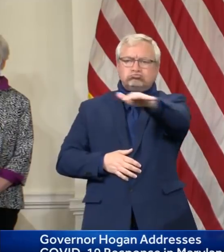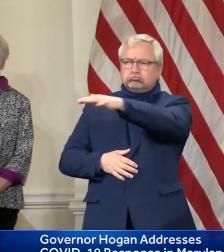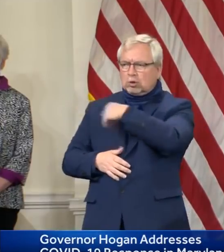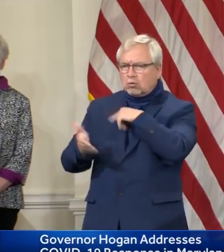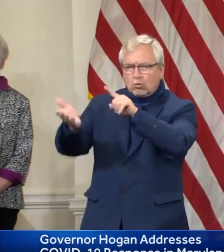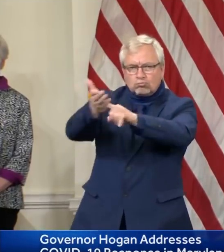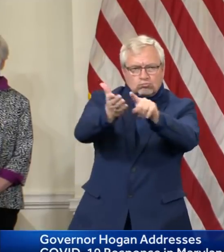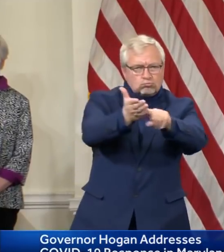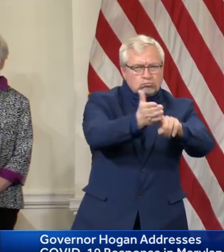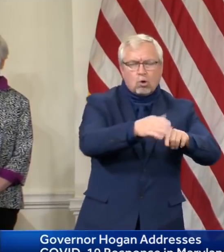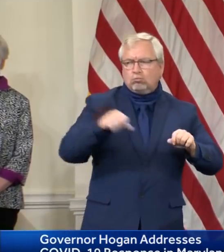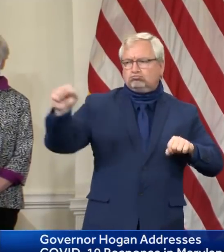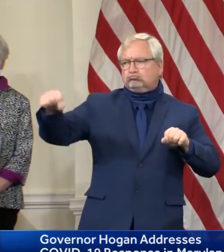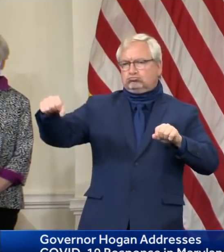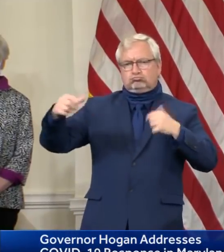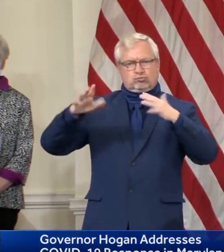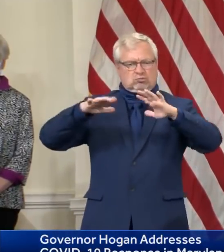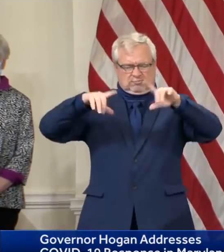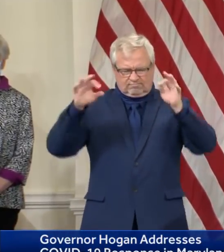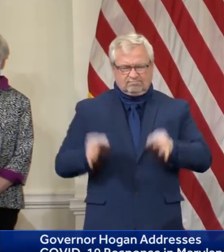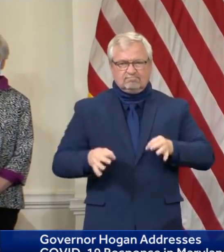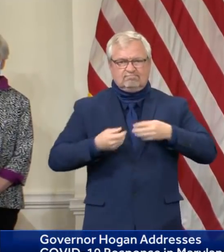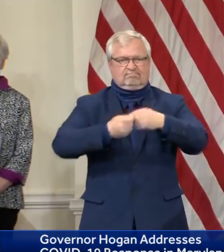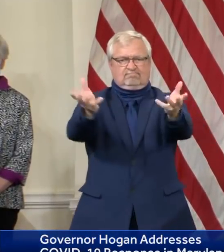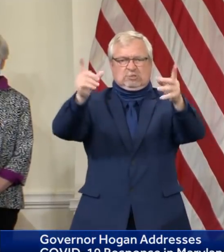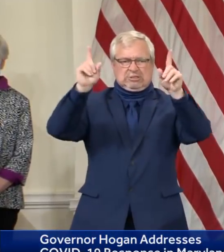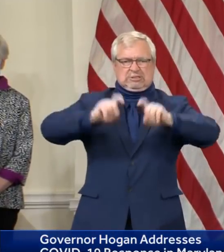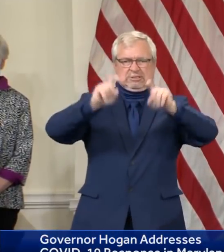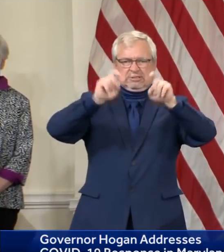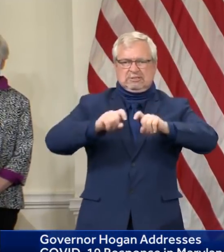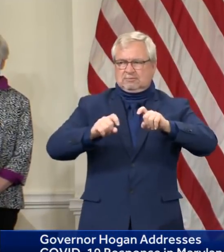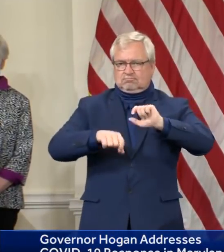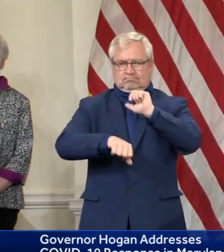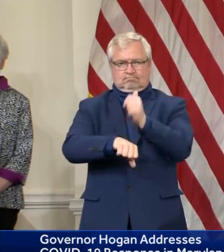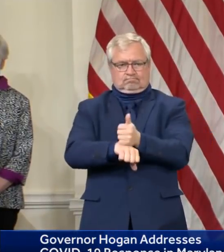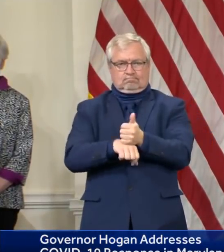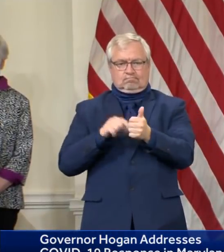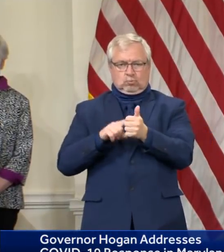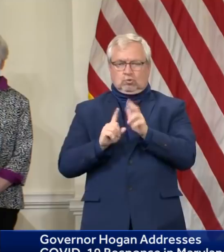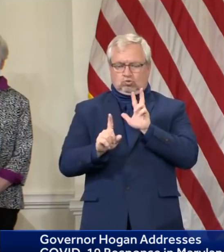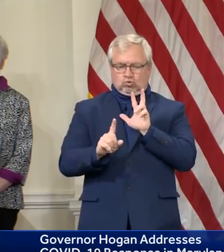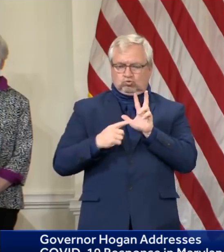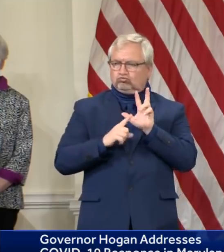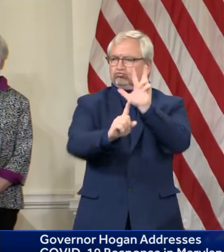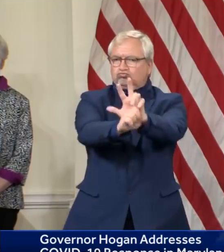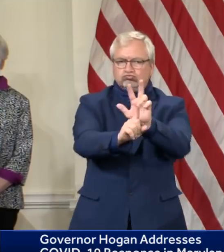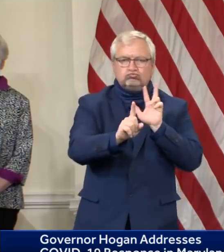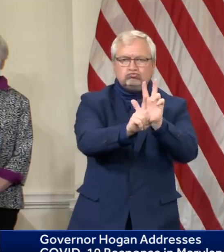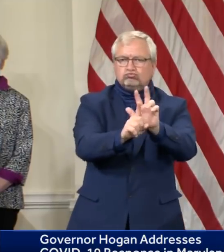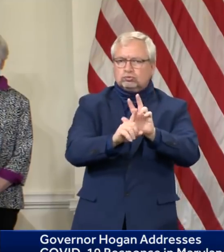WE HAVE DONE THE SURVEY OF ALL THE NURSING HOMES STATEWIDE.